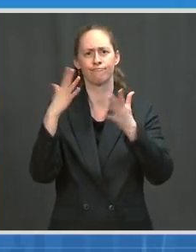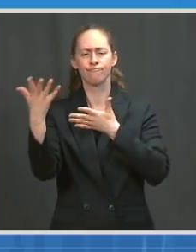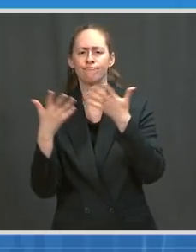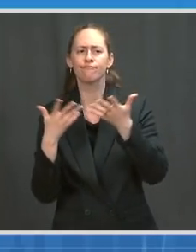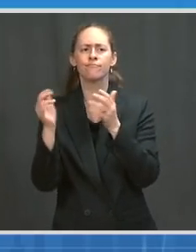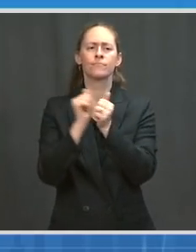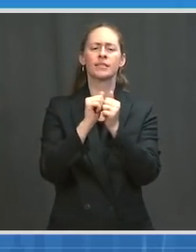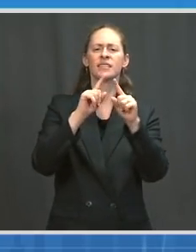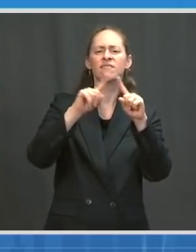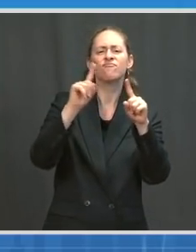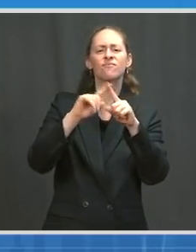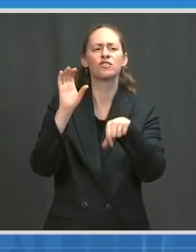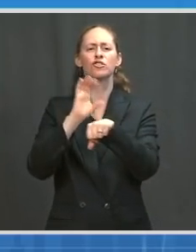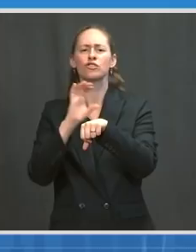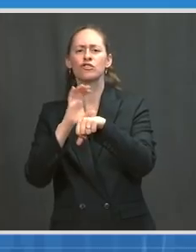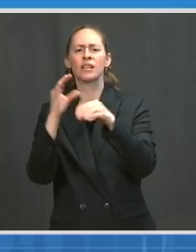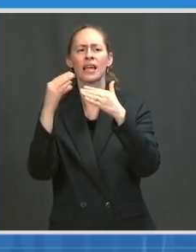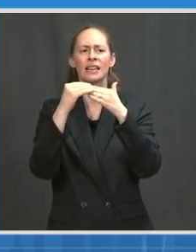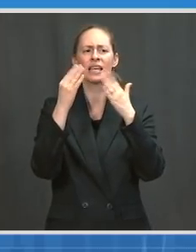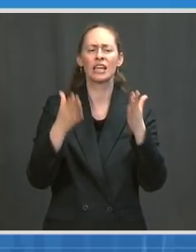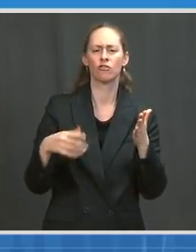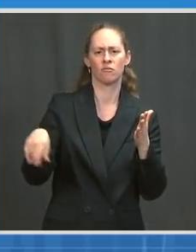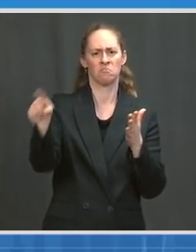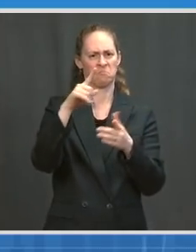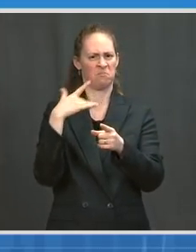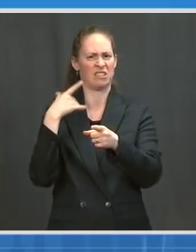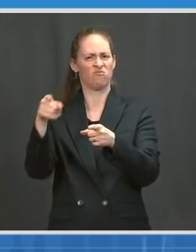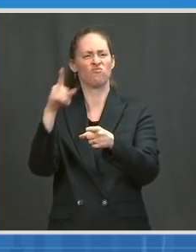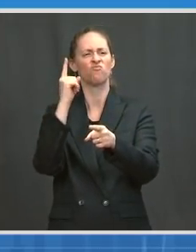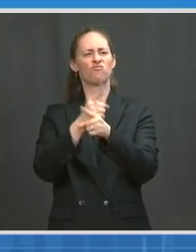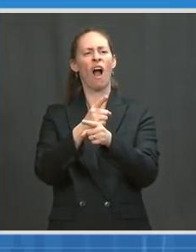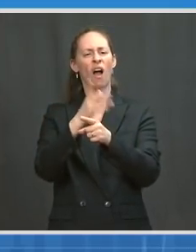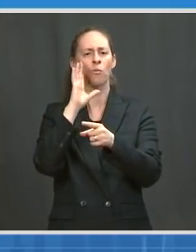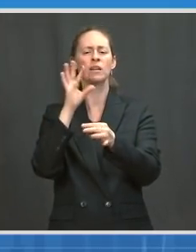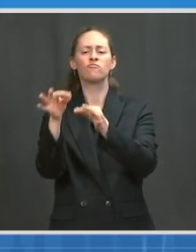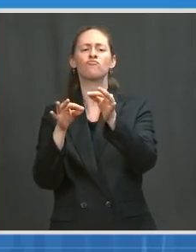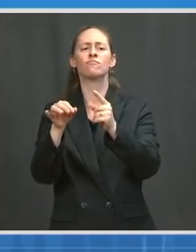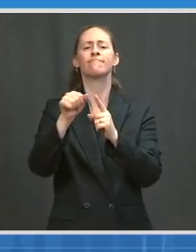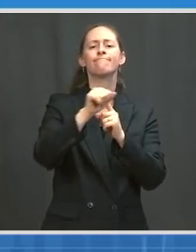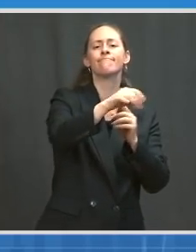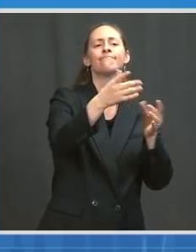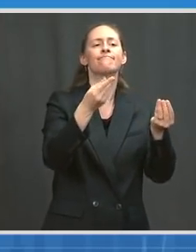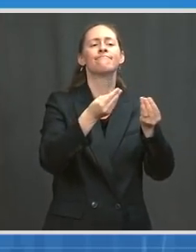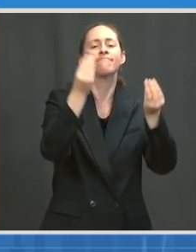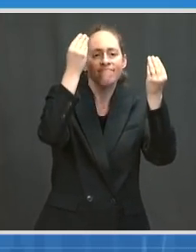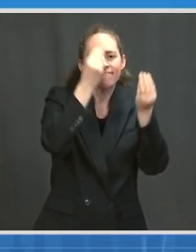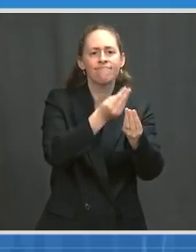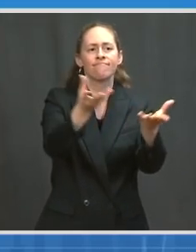by the very proactive outreach and partnership that we've had,